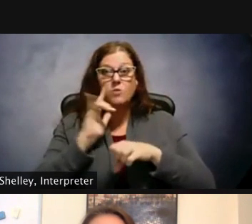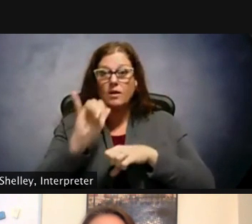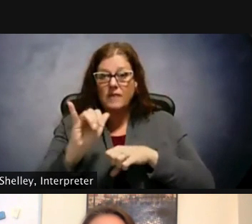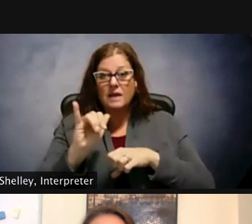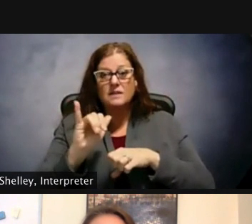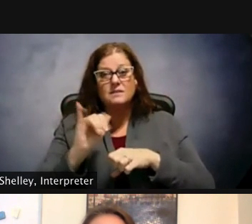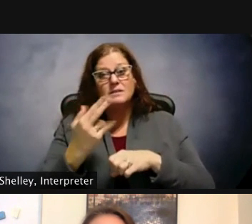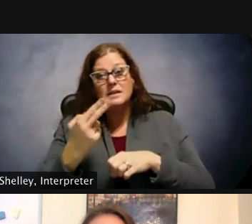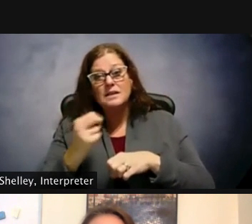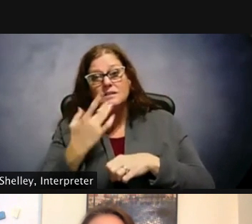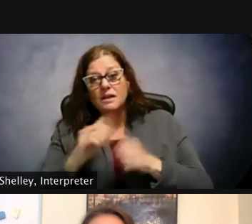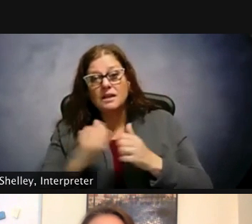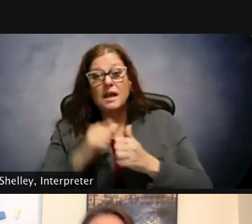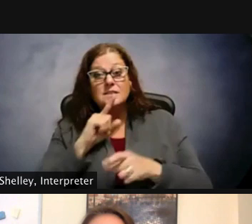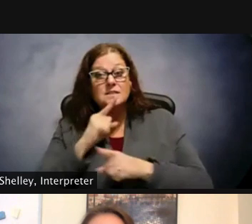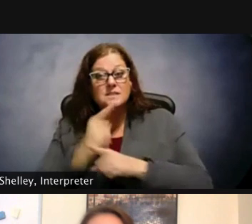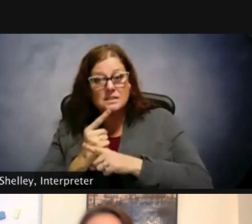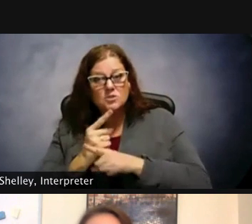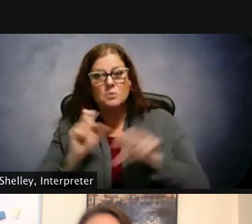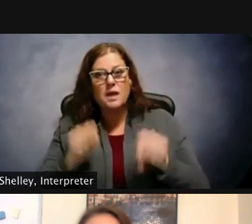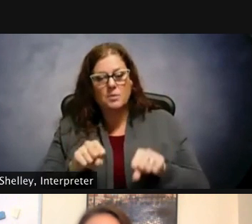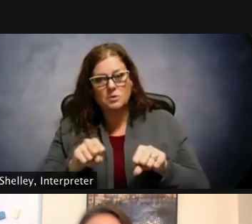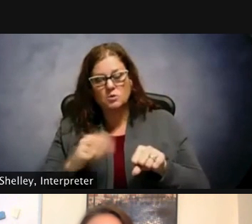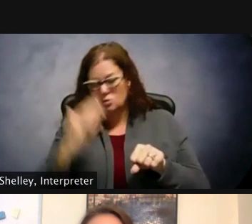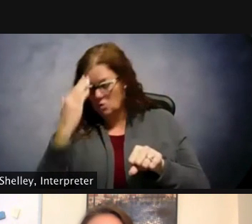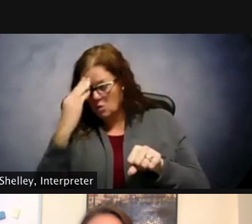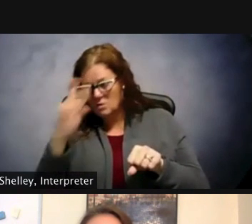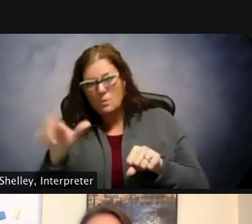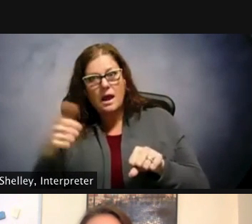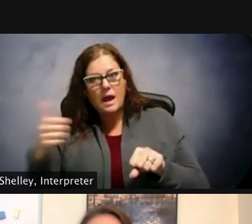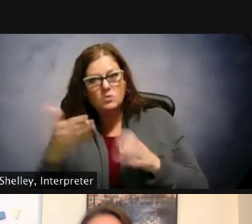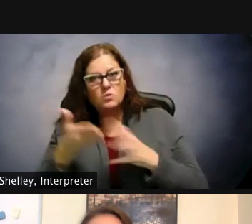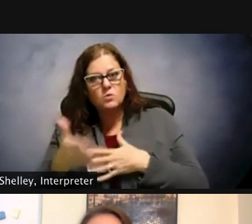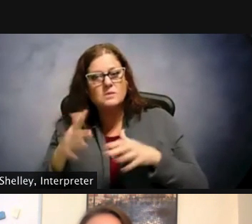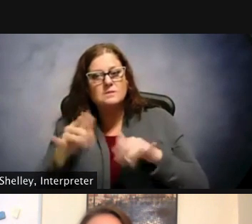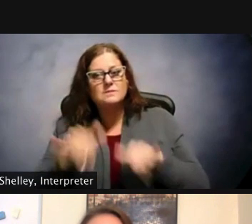he has his sister to be able to know someone else who goes through those same challenges as him and